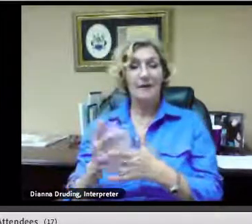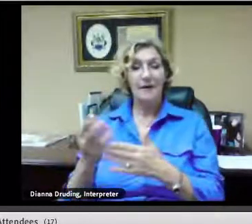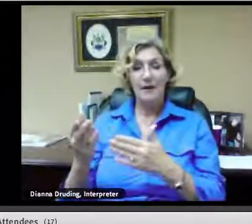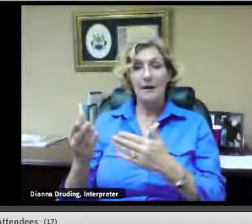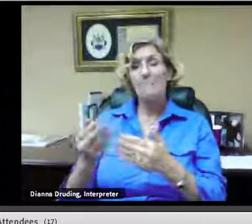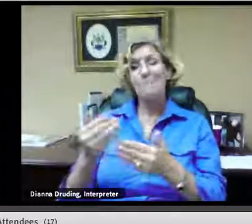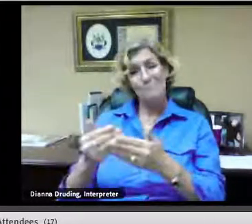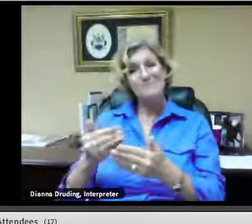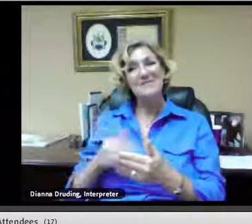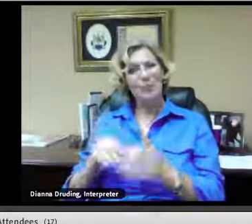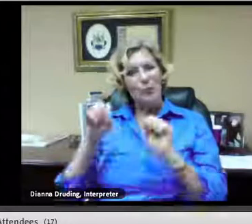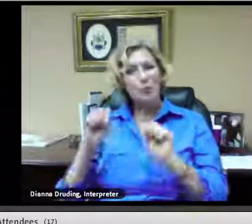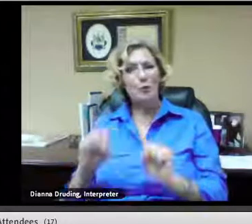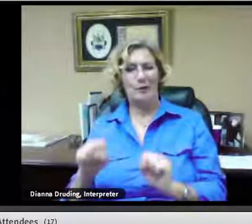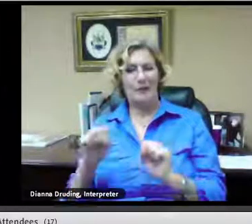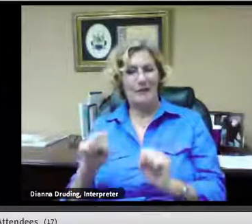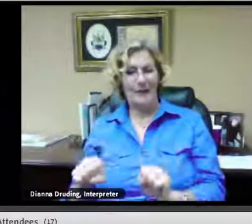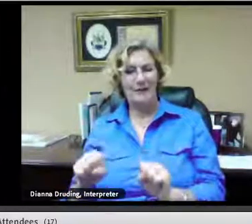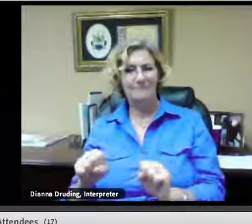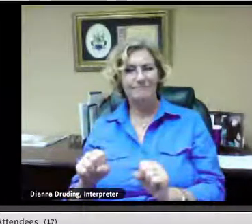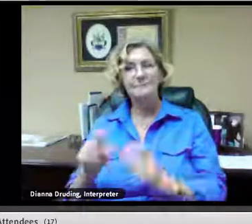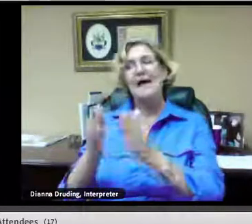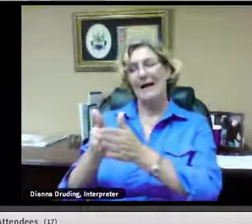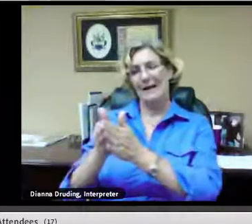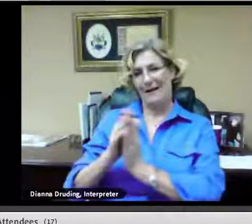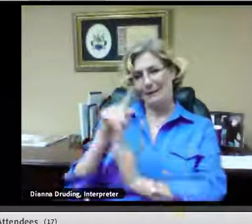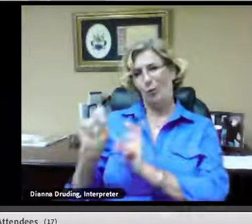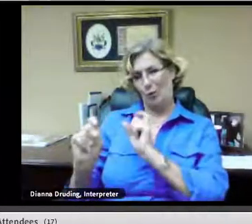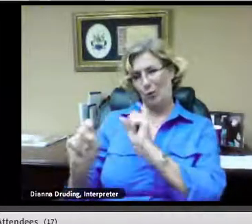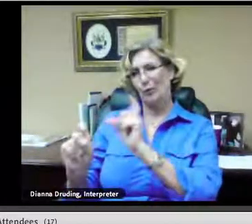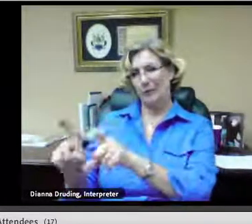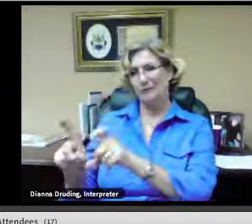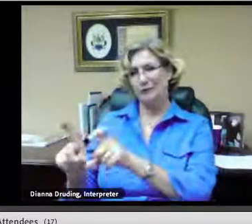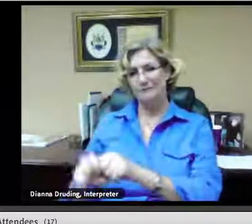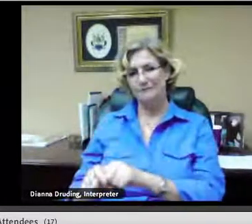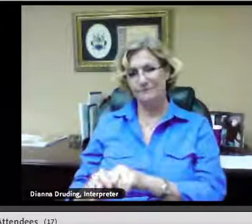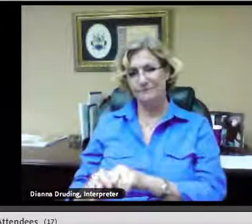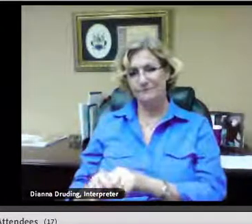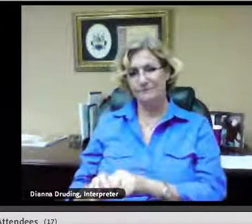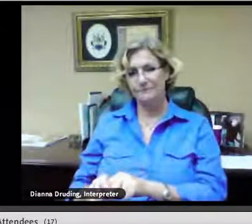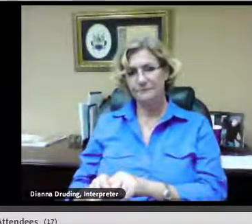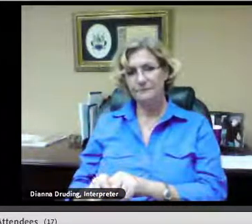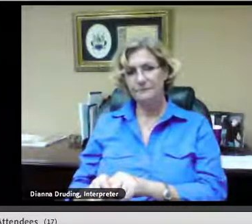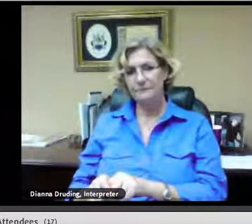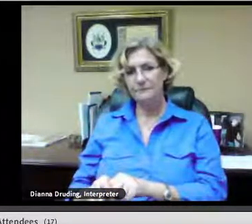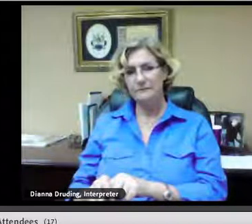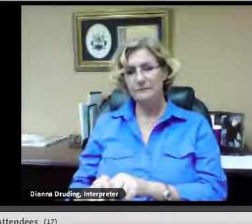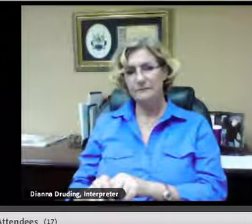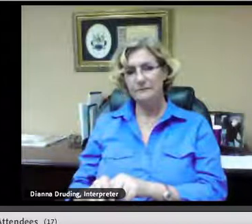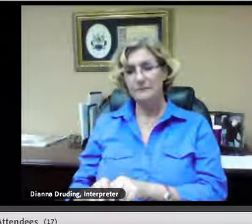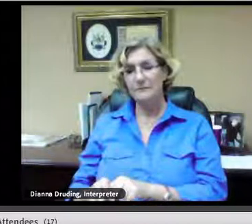So I think... You know, I'm going through this history, and my sense is that just to try to give you some of this stuff